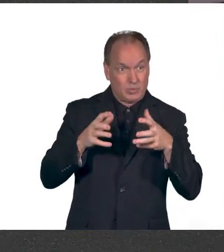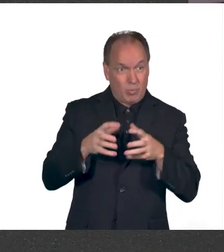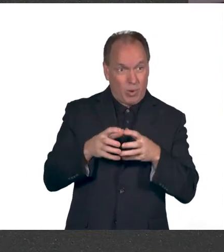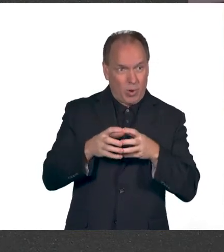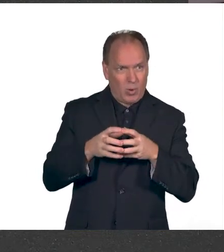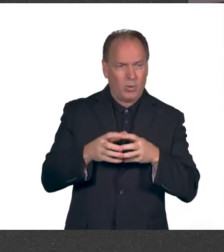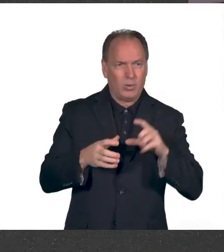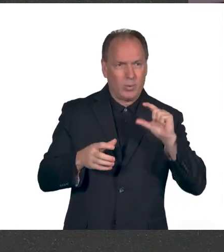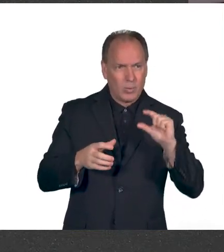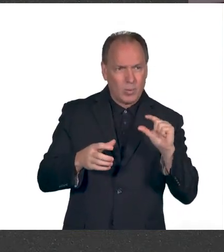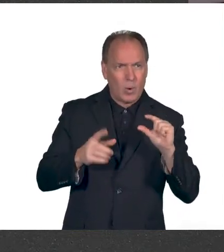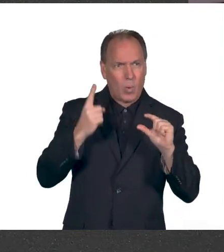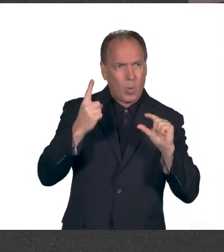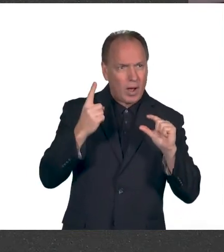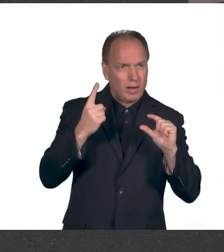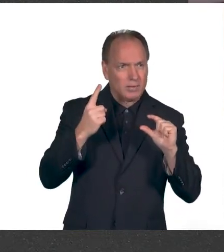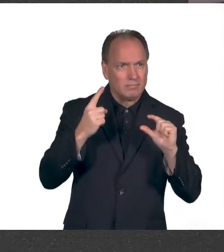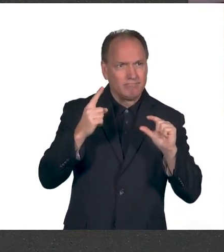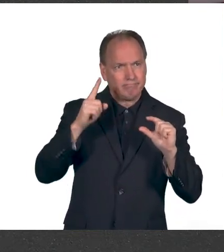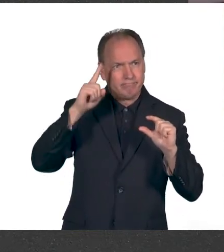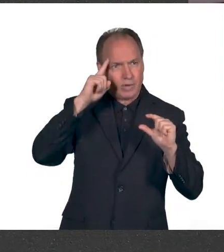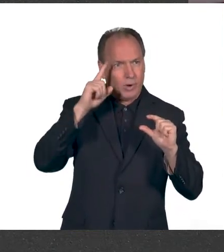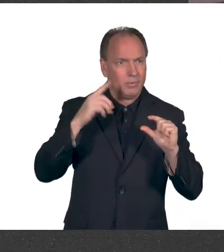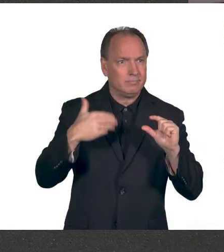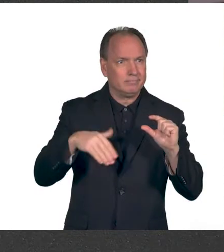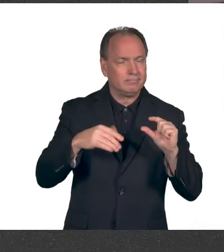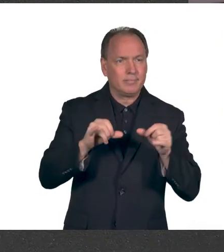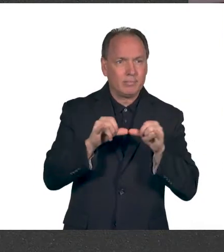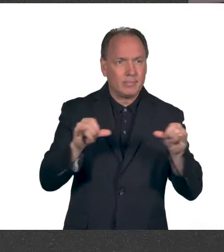see he's one snowball tall,